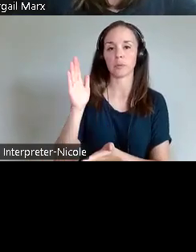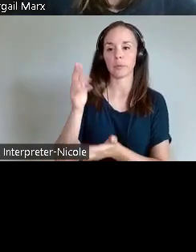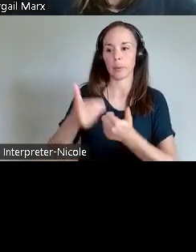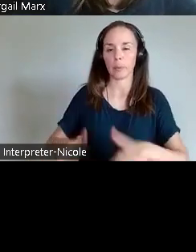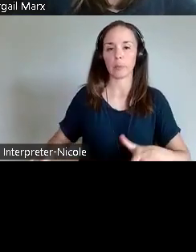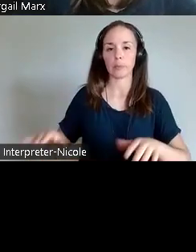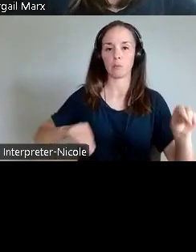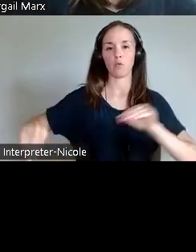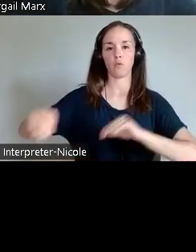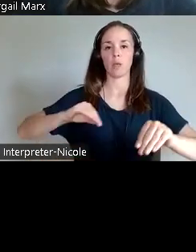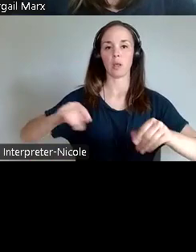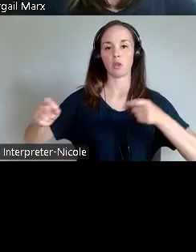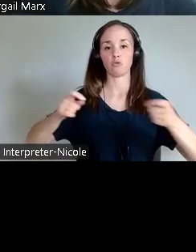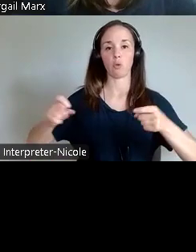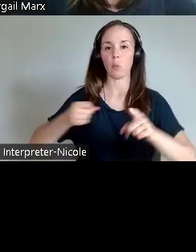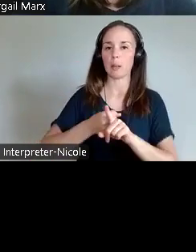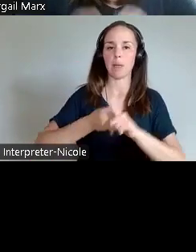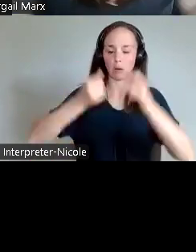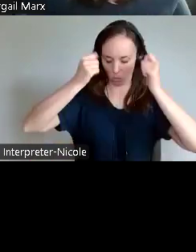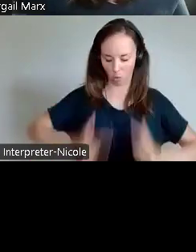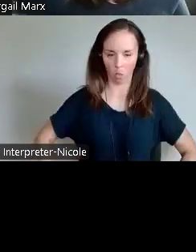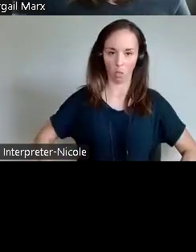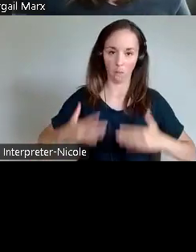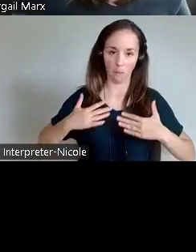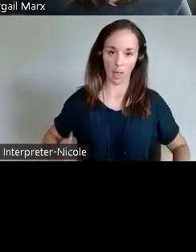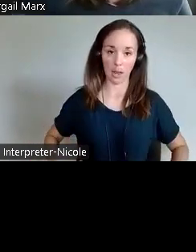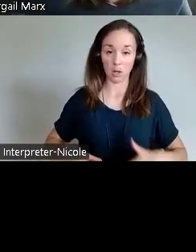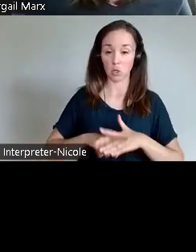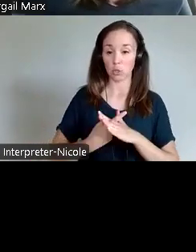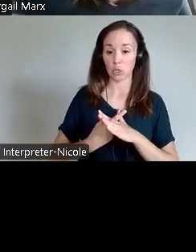which impacts their entire body. So it can start peripherally with loss of